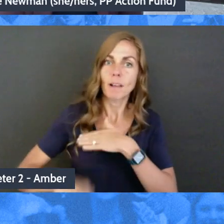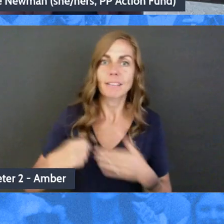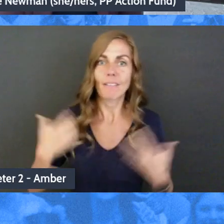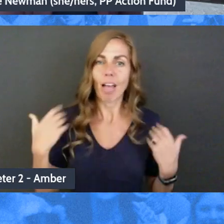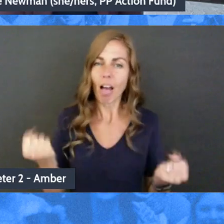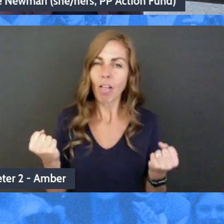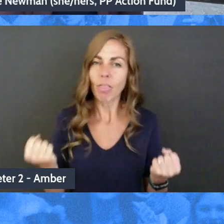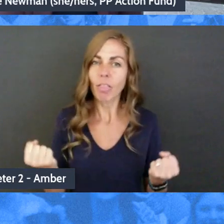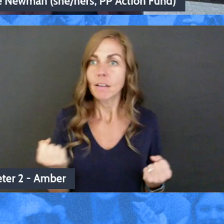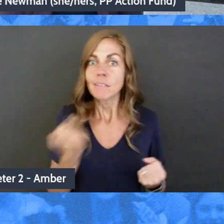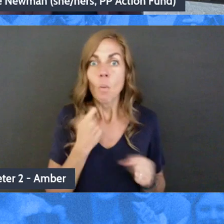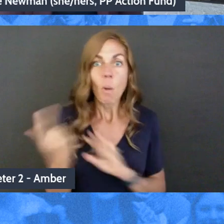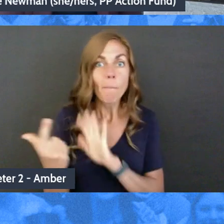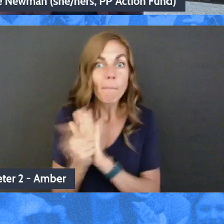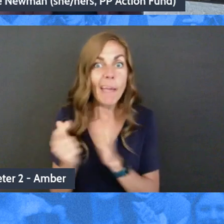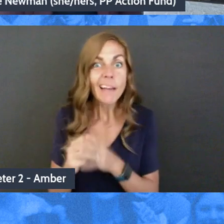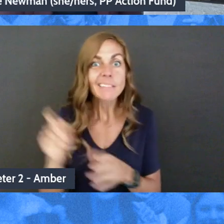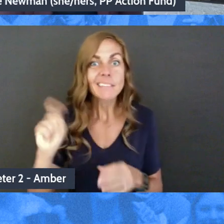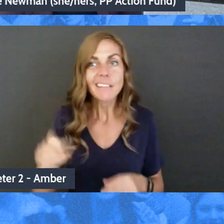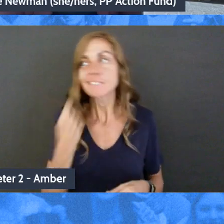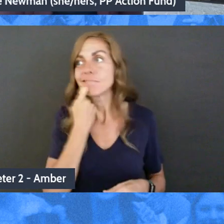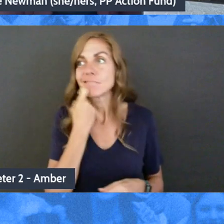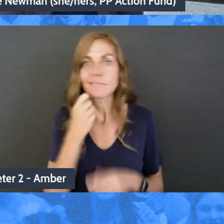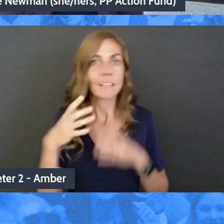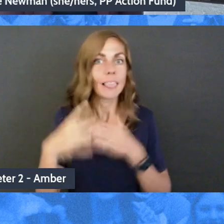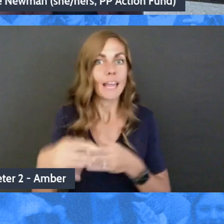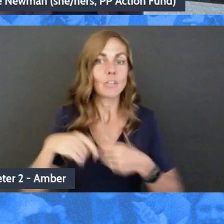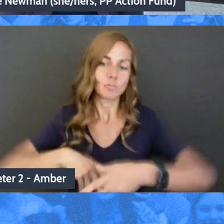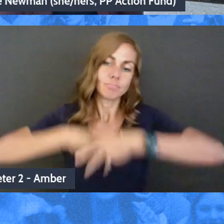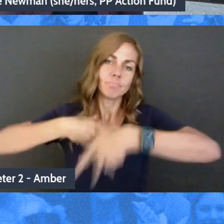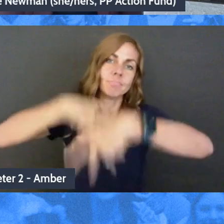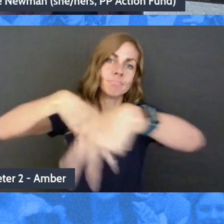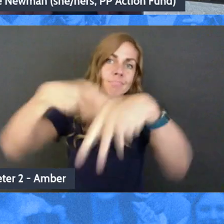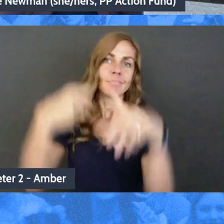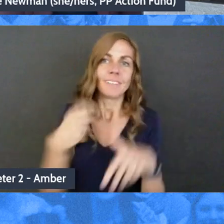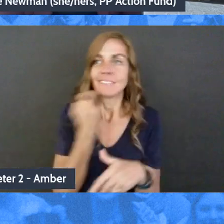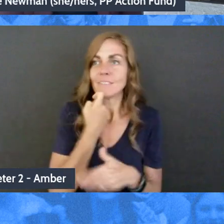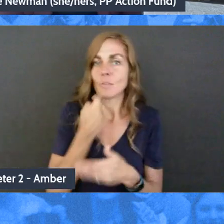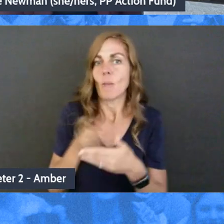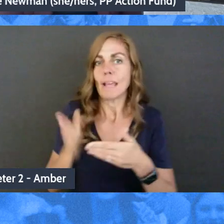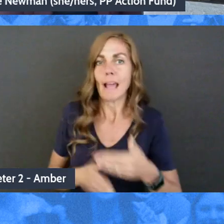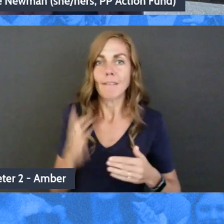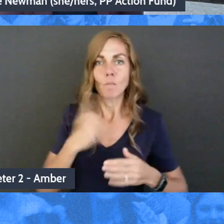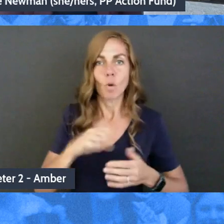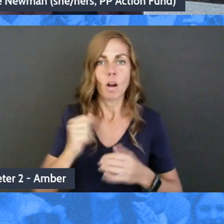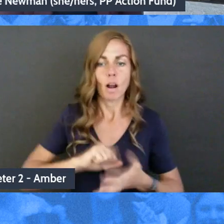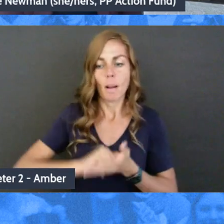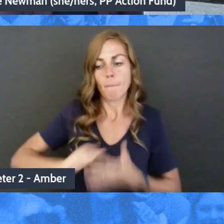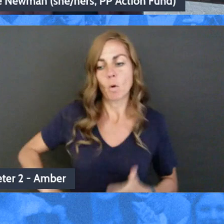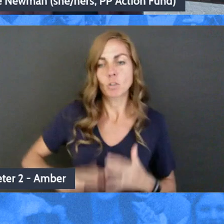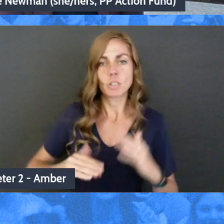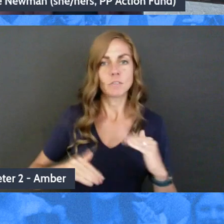which led to this past weekend's marching rally for abortion justice, which many of you here sponsored,